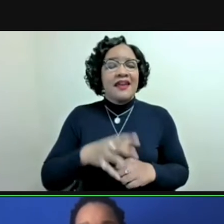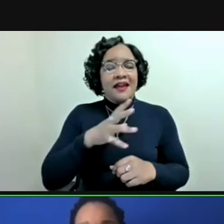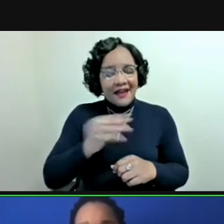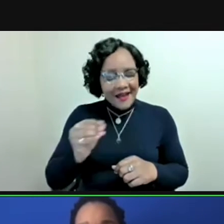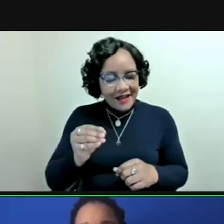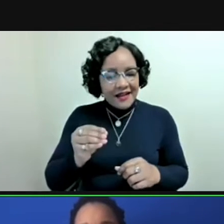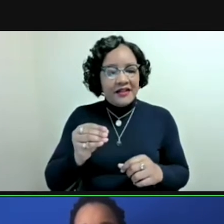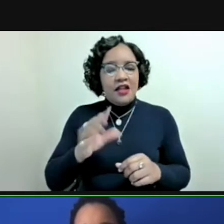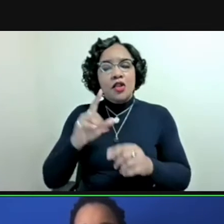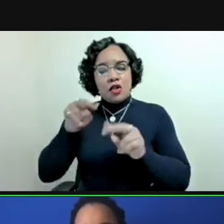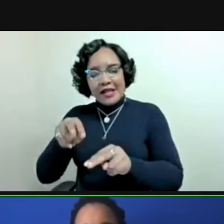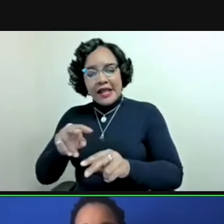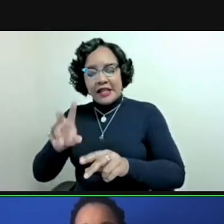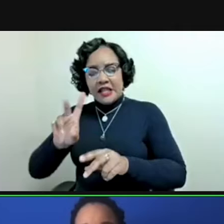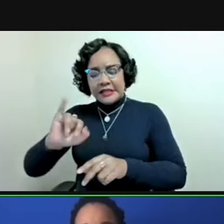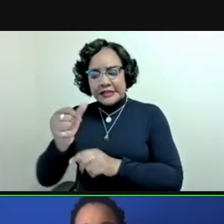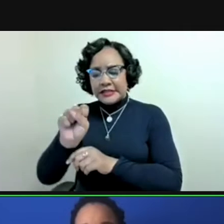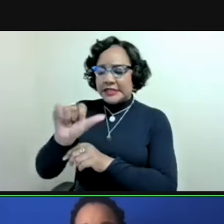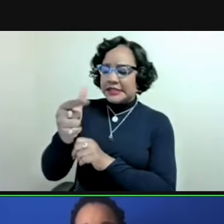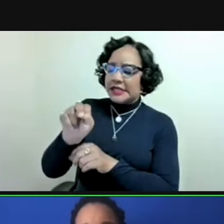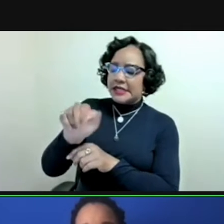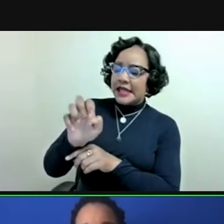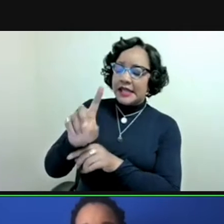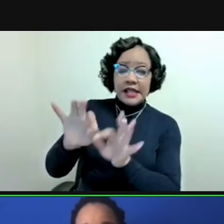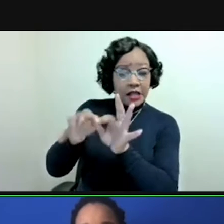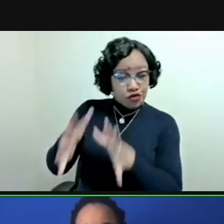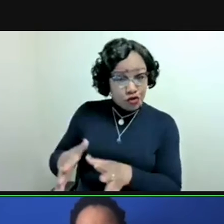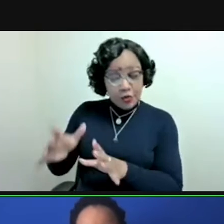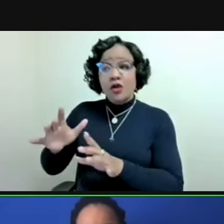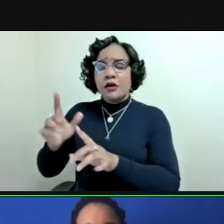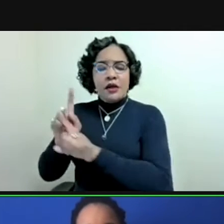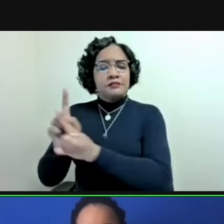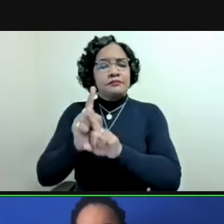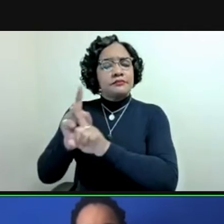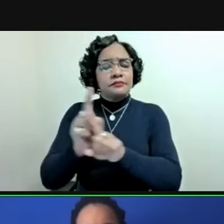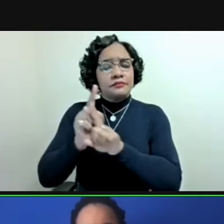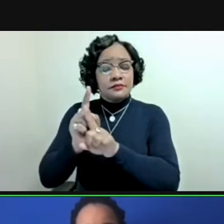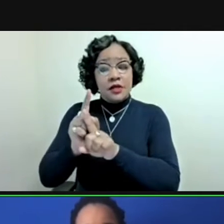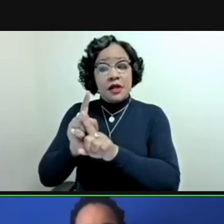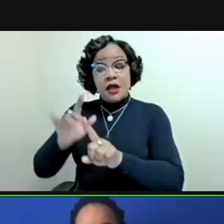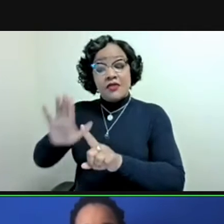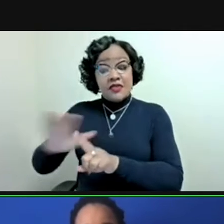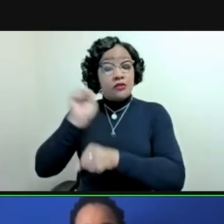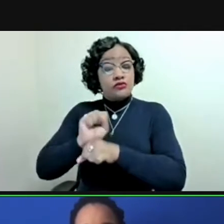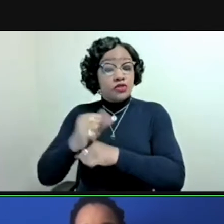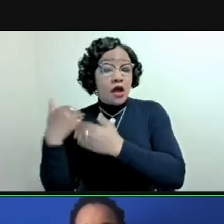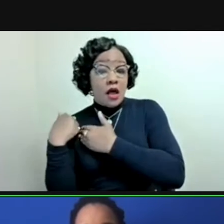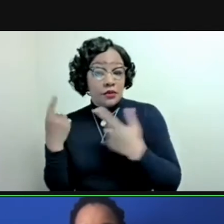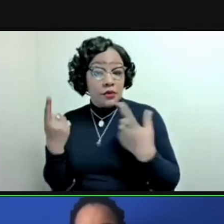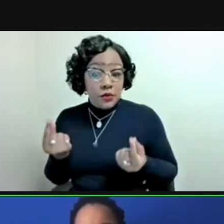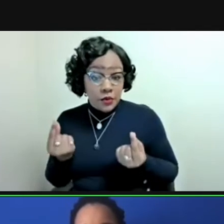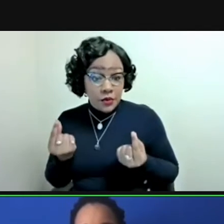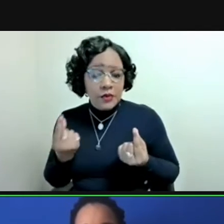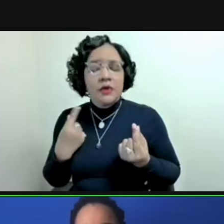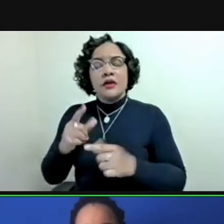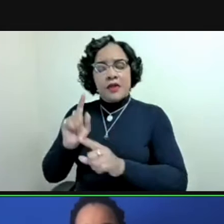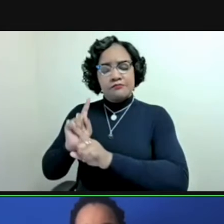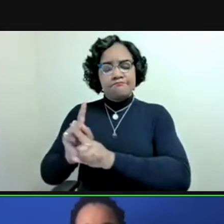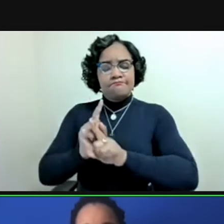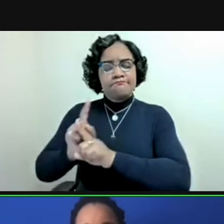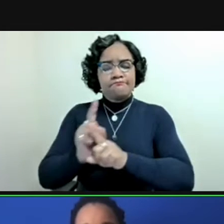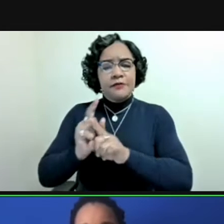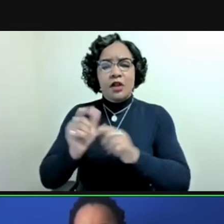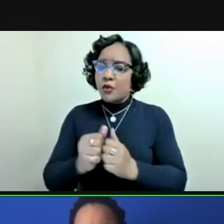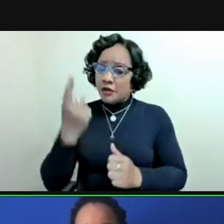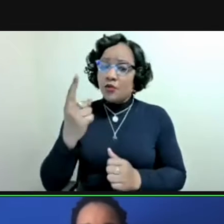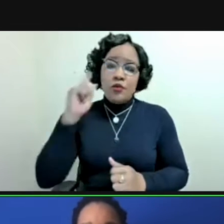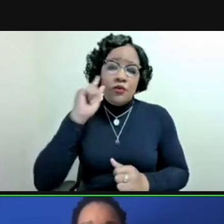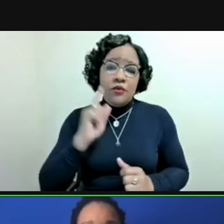interpreter model, it seems like their work